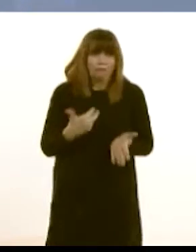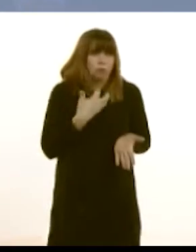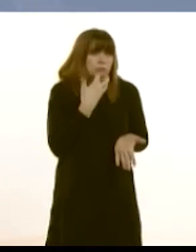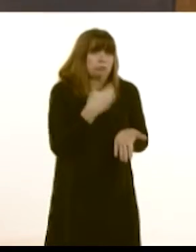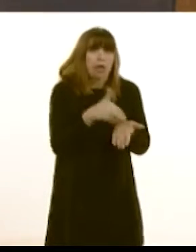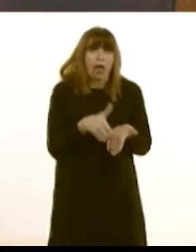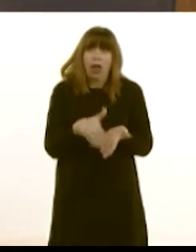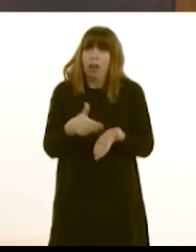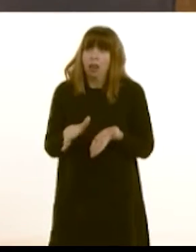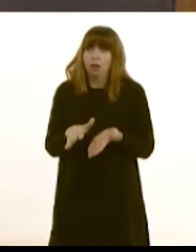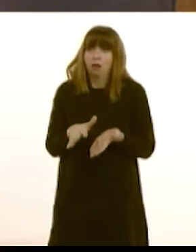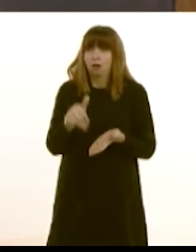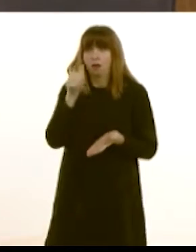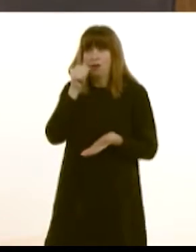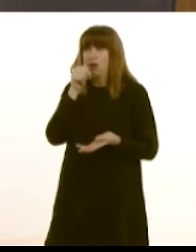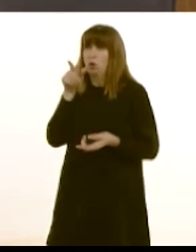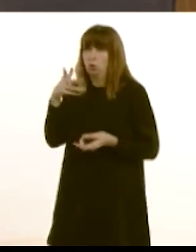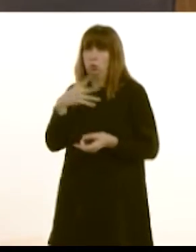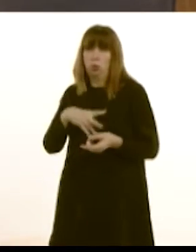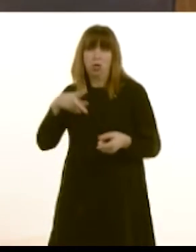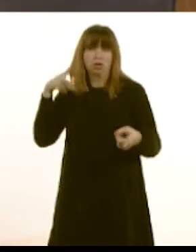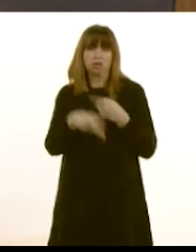We know that they want to cut local government funding by 12 per cent here in Wales.